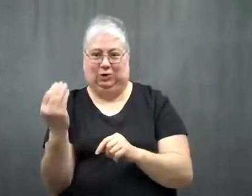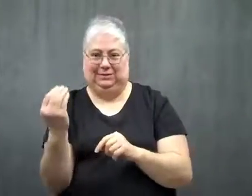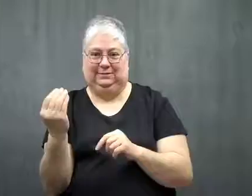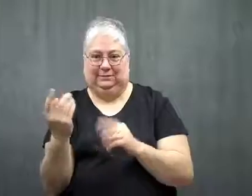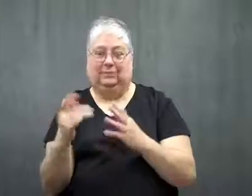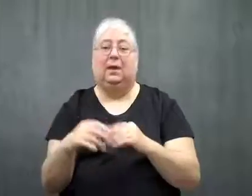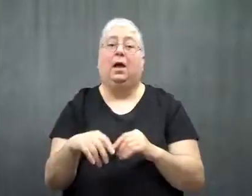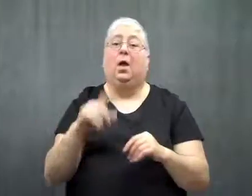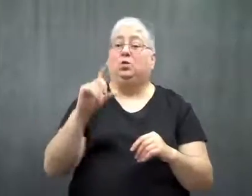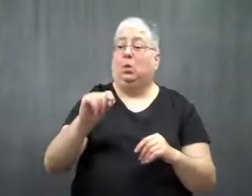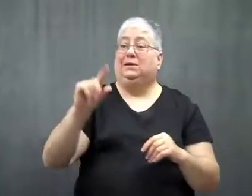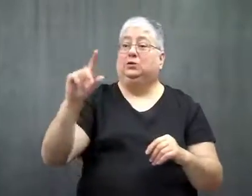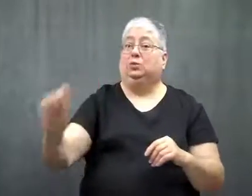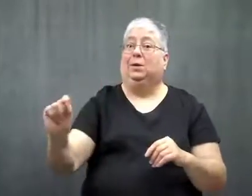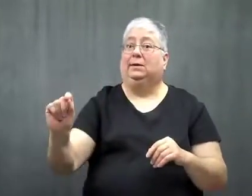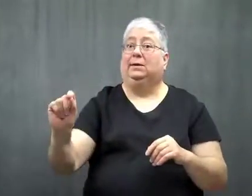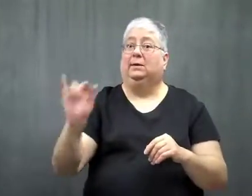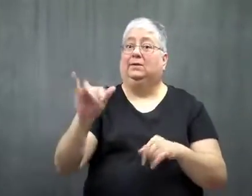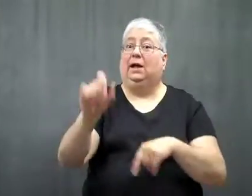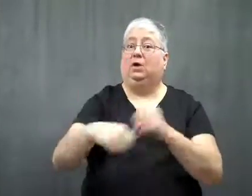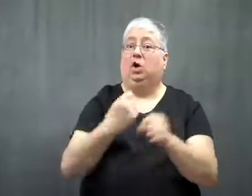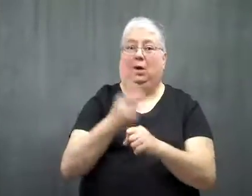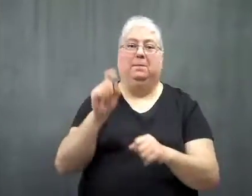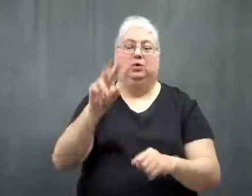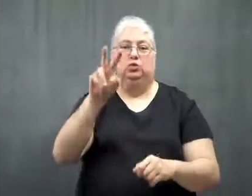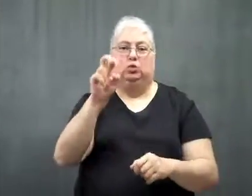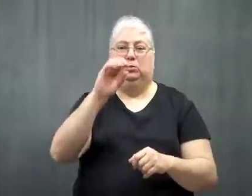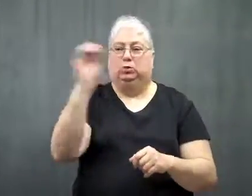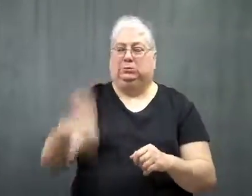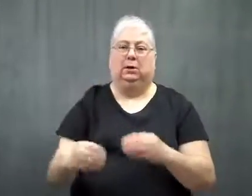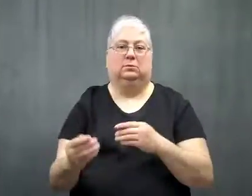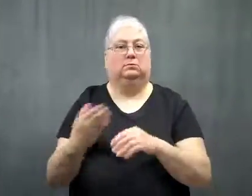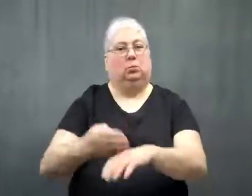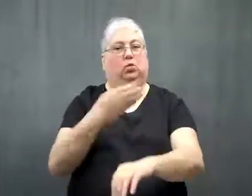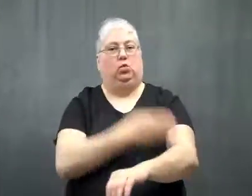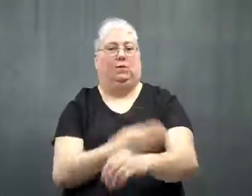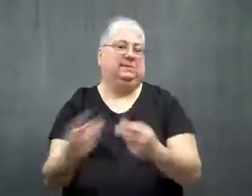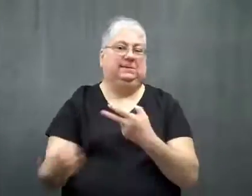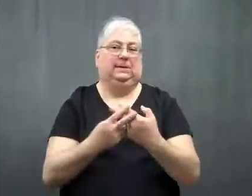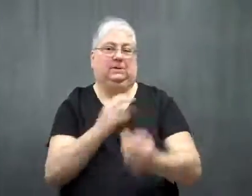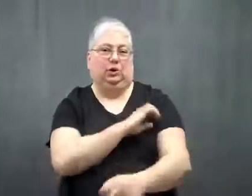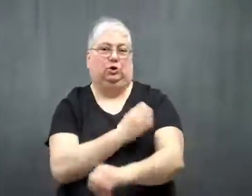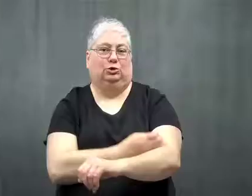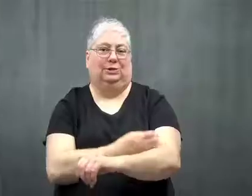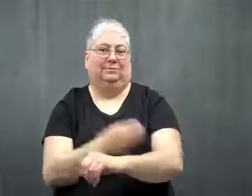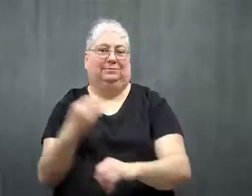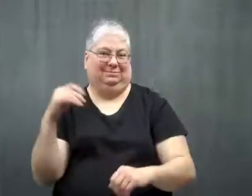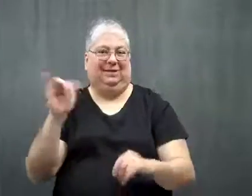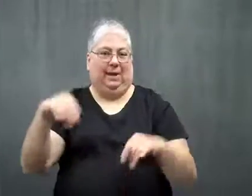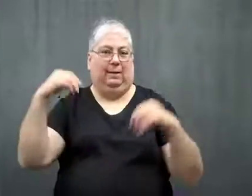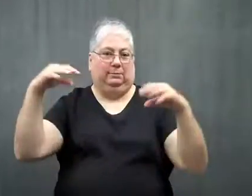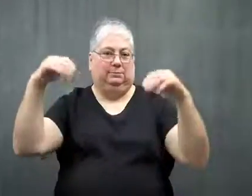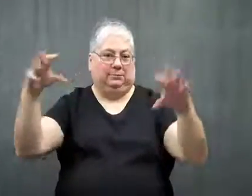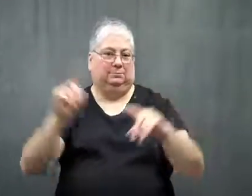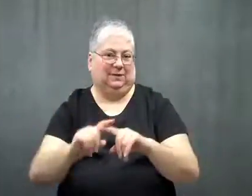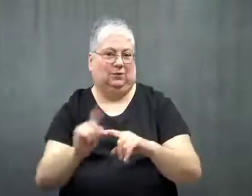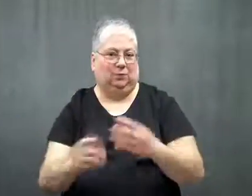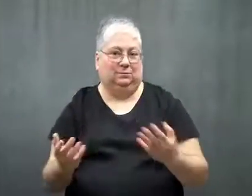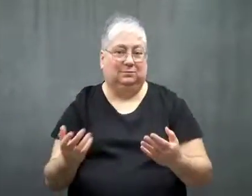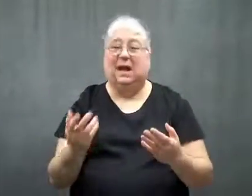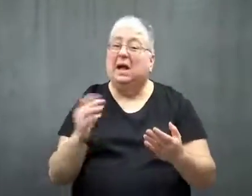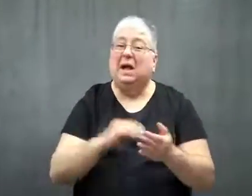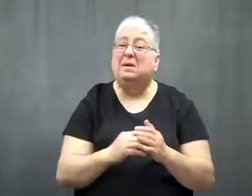By 2020, there has to be a 200% increase in efficiency for lighting products.